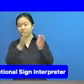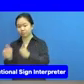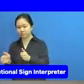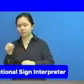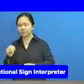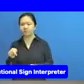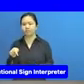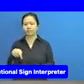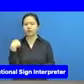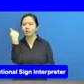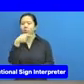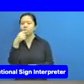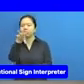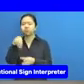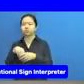all perform your proposals should implement